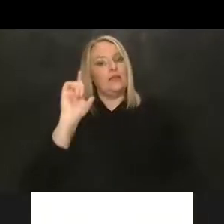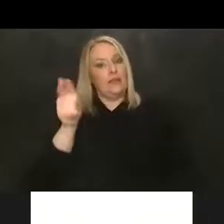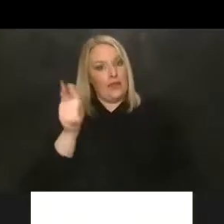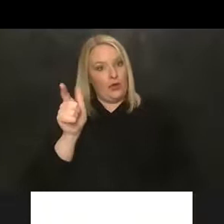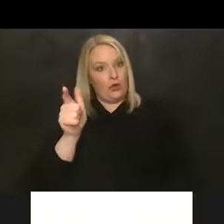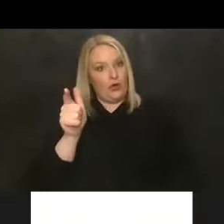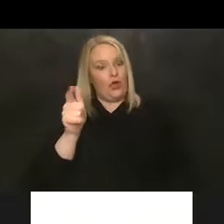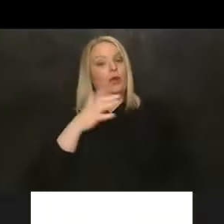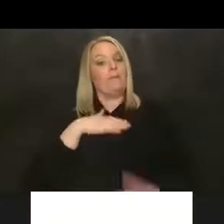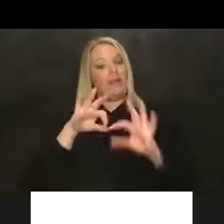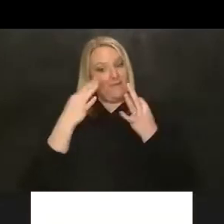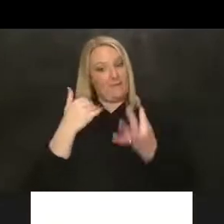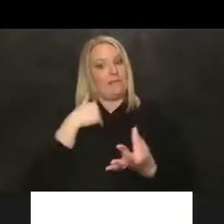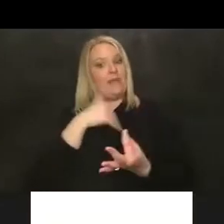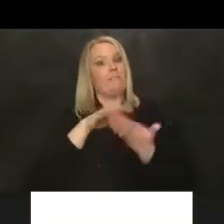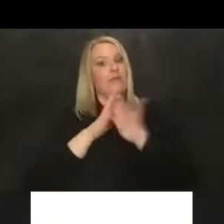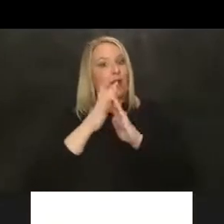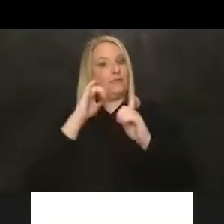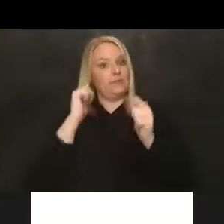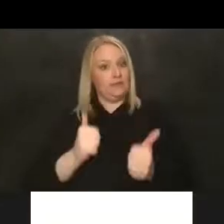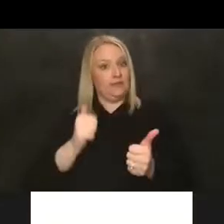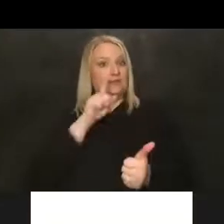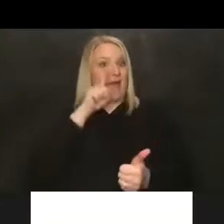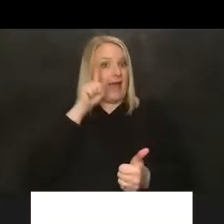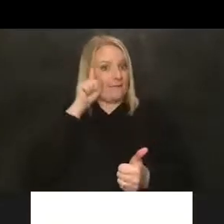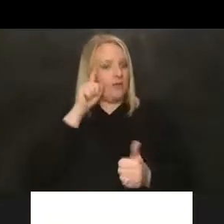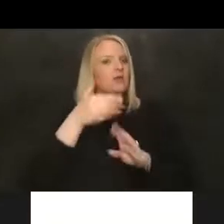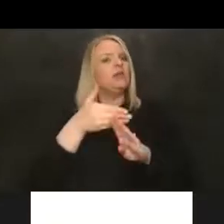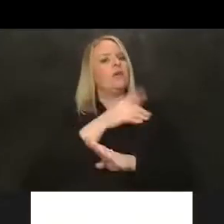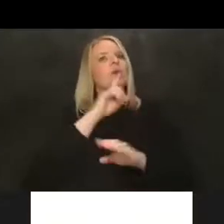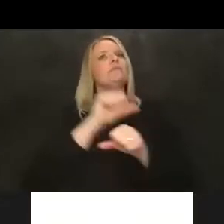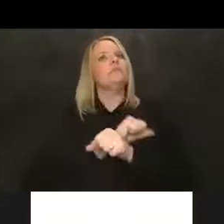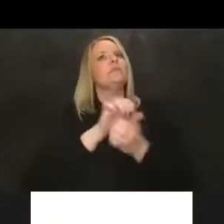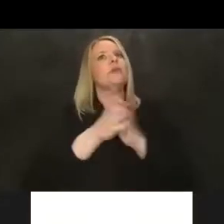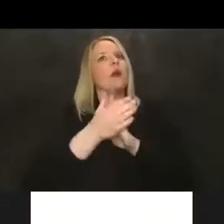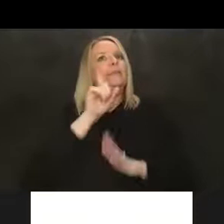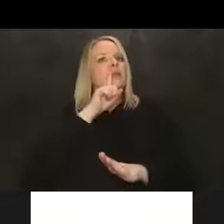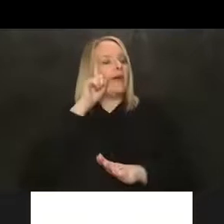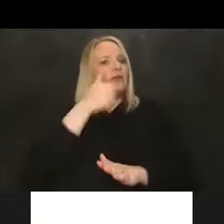members became deaf, and before they actually became deaf, I was like all into this love of sign